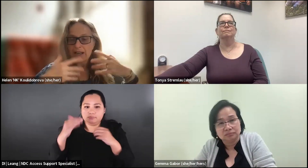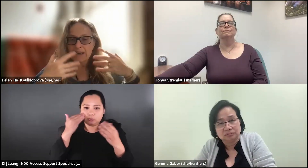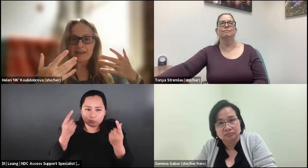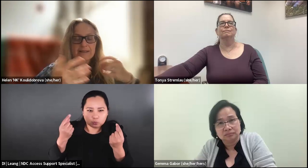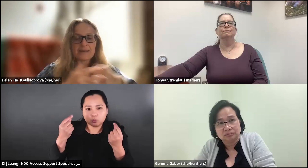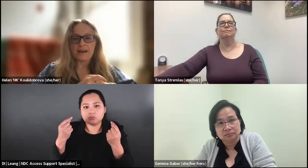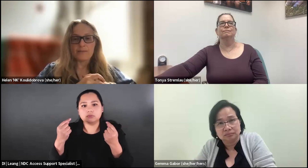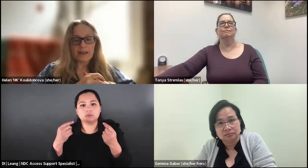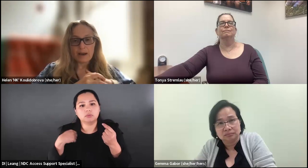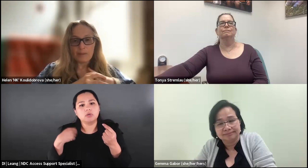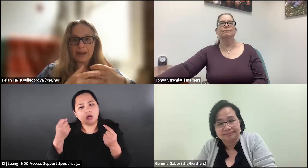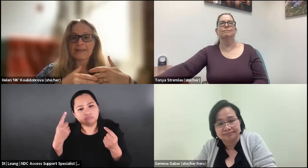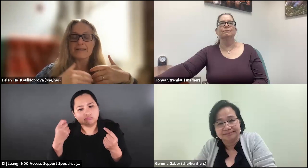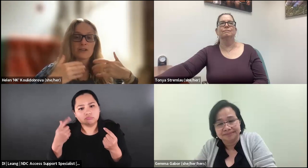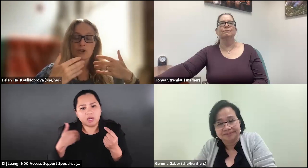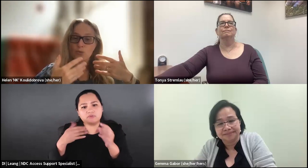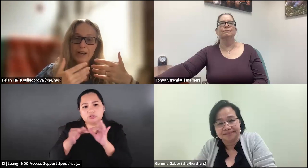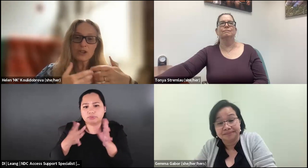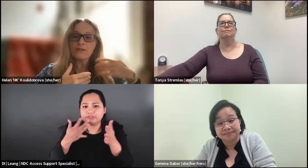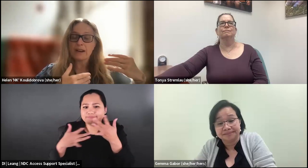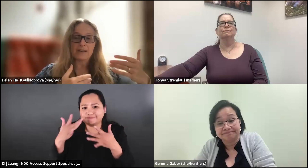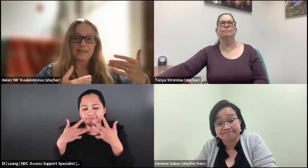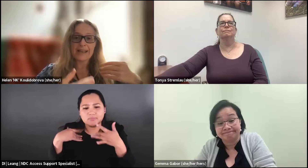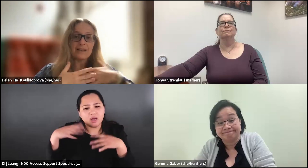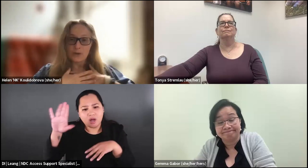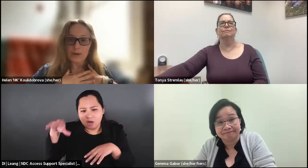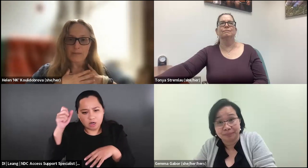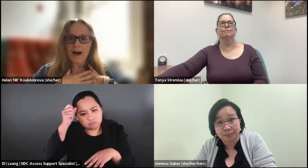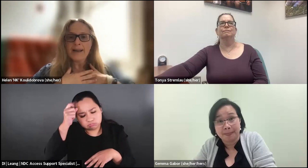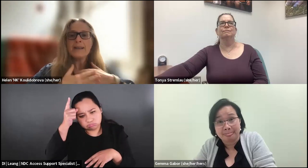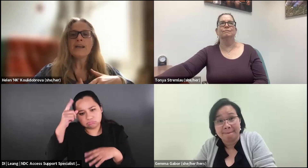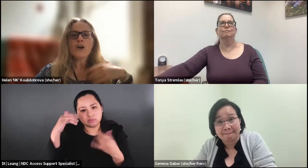is a complex situation in various states, including mine.